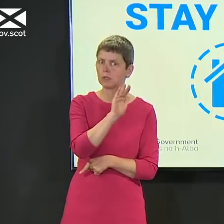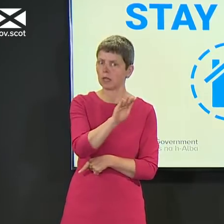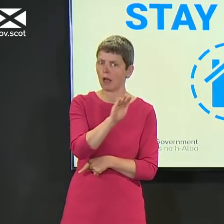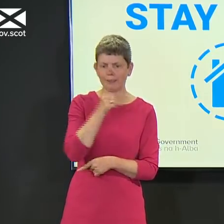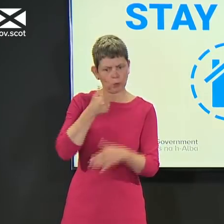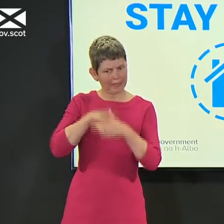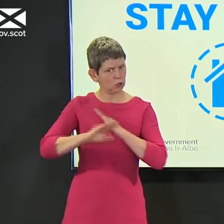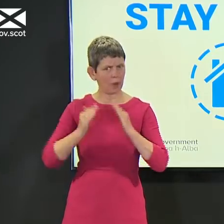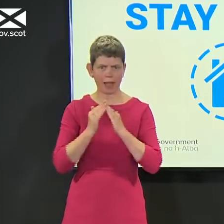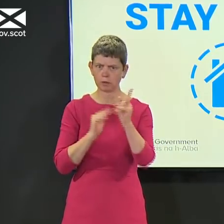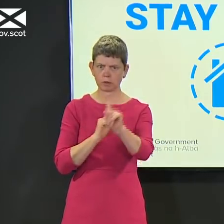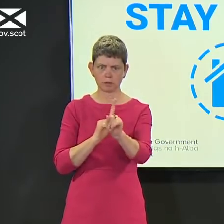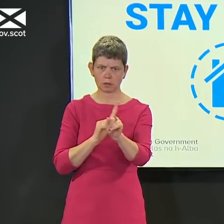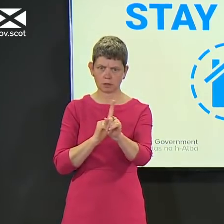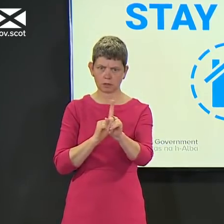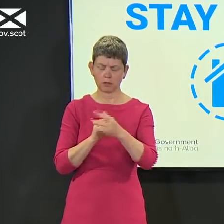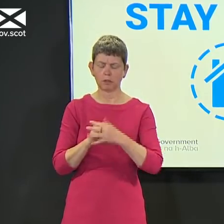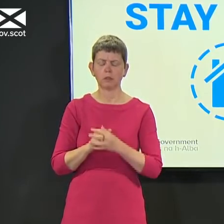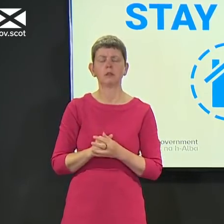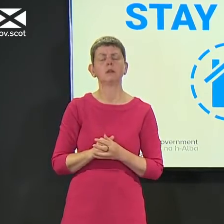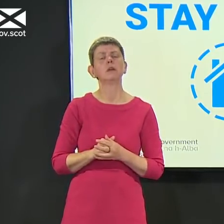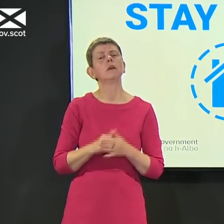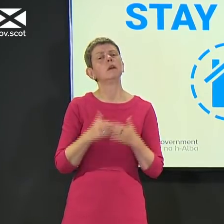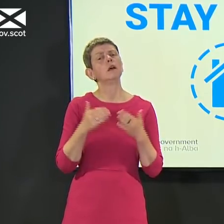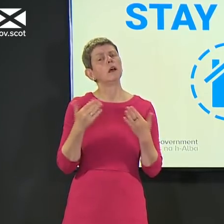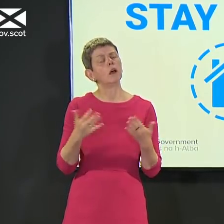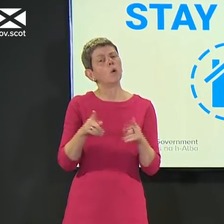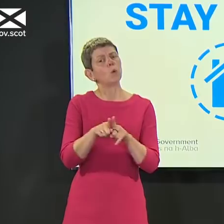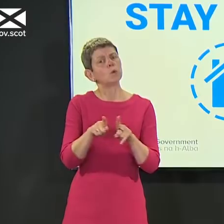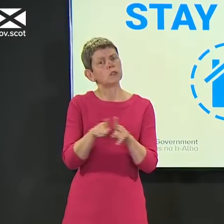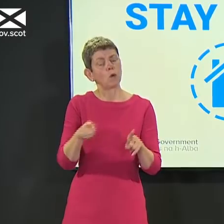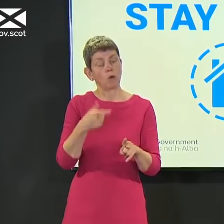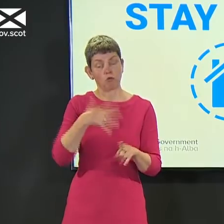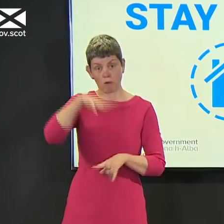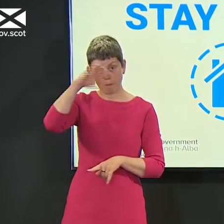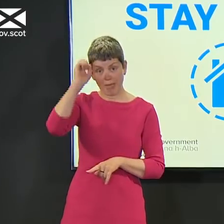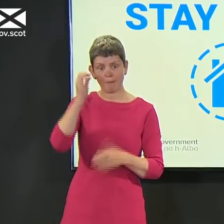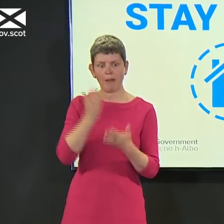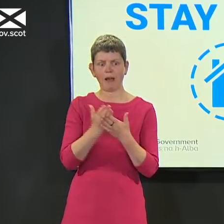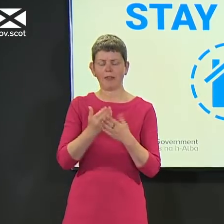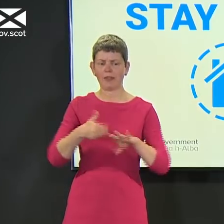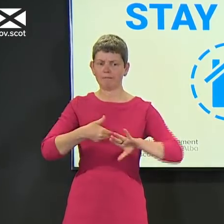to please be careful and remember that due to physical distancing public transport capacity